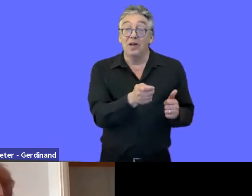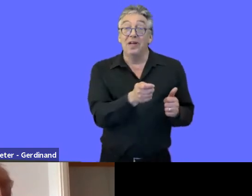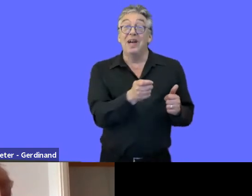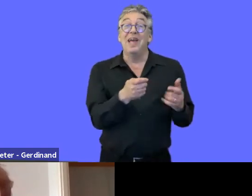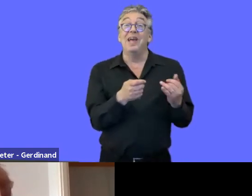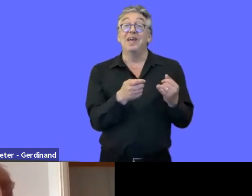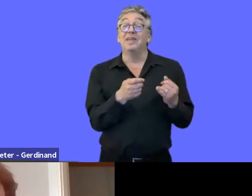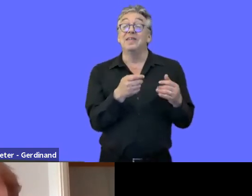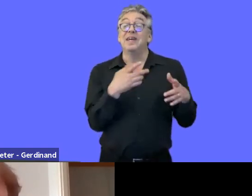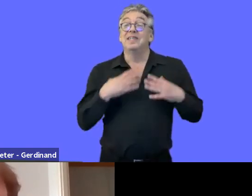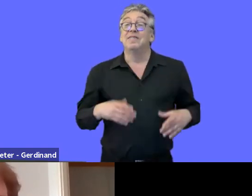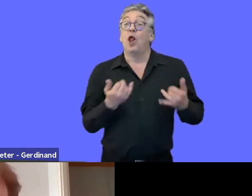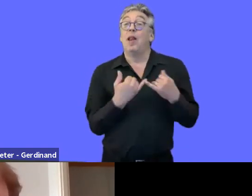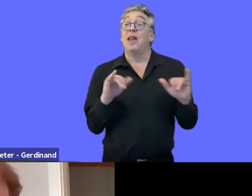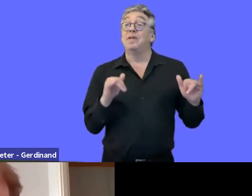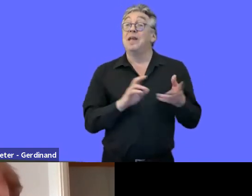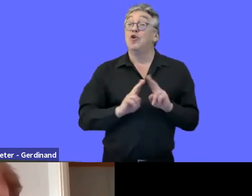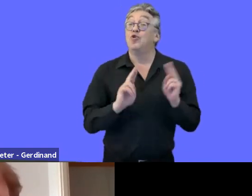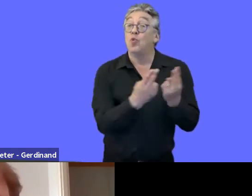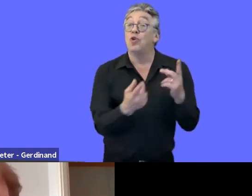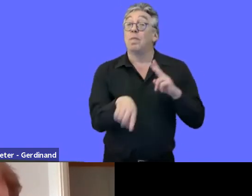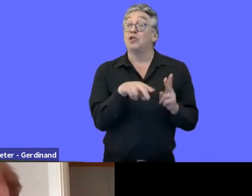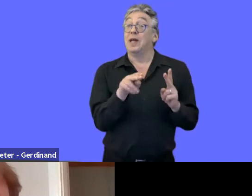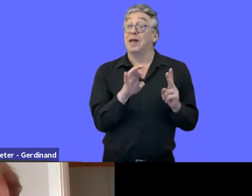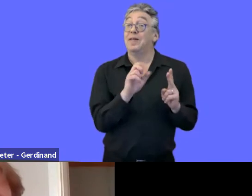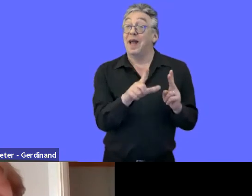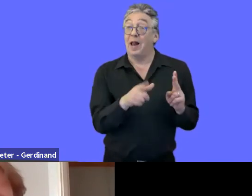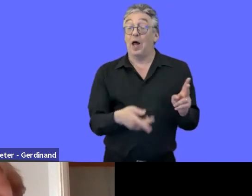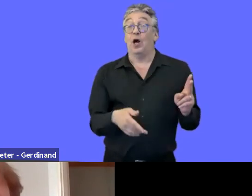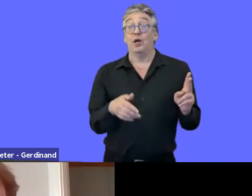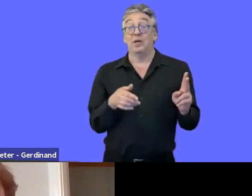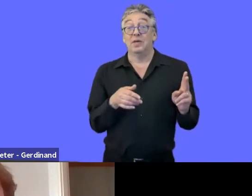bot ask us to request the committee to include them as a complainant.